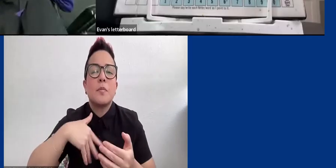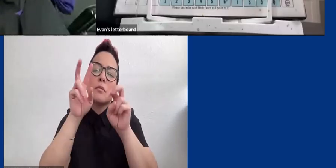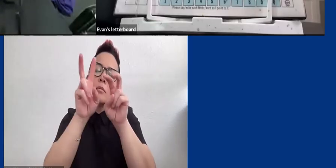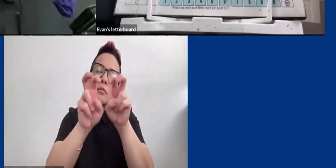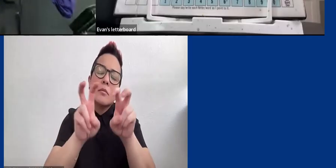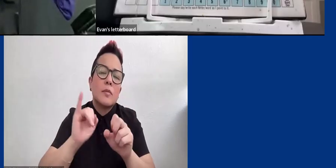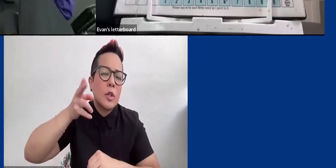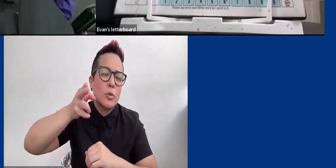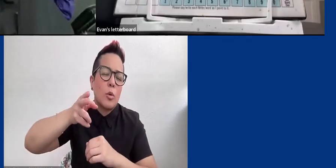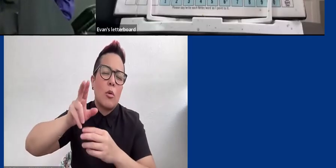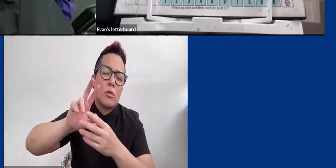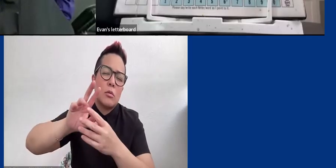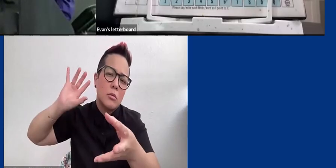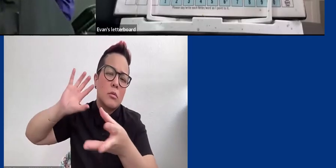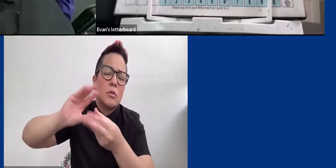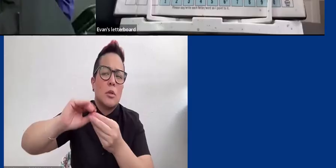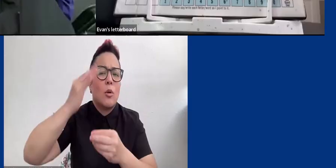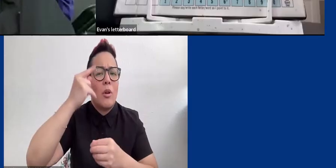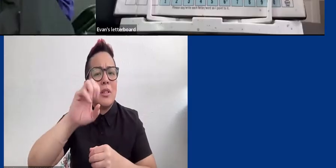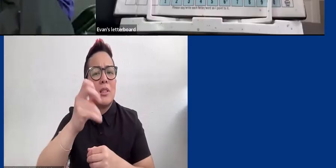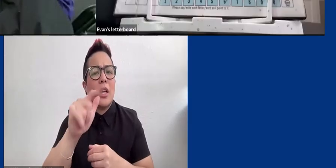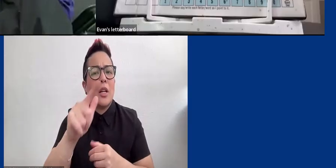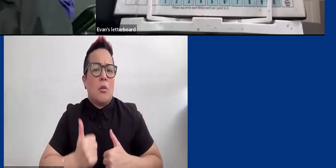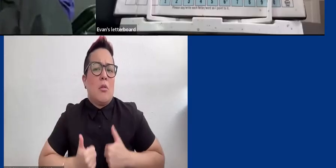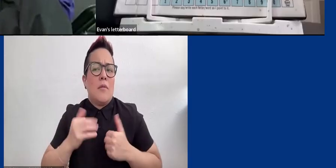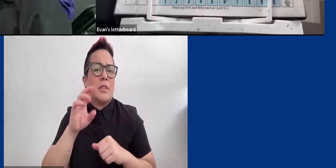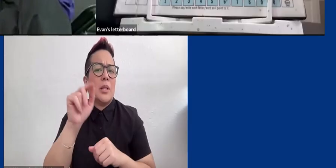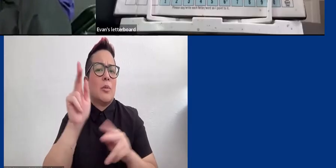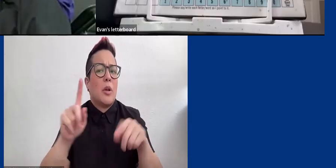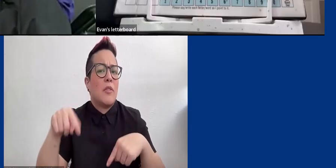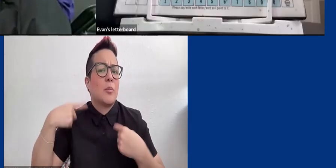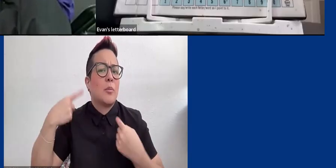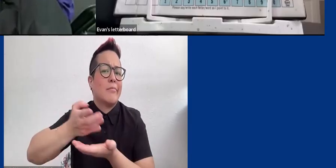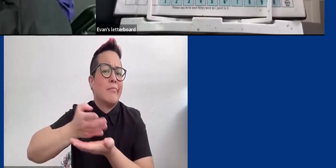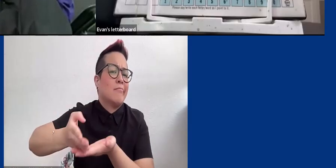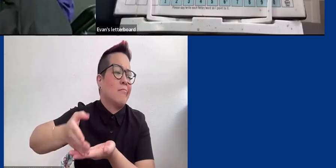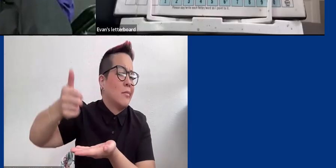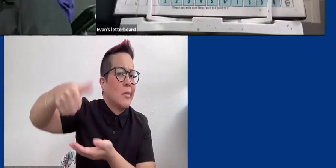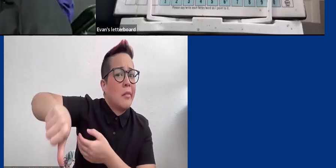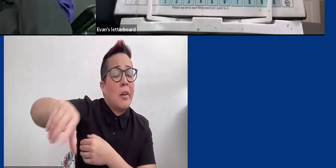reasons why the sexual lives of disabled people have been denied and the current cultural climate,